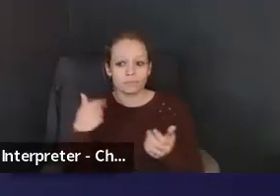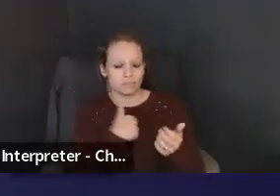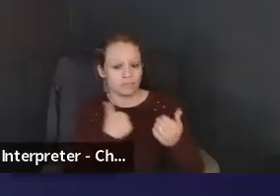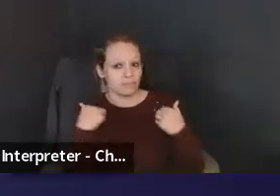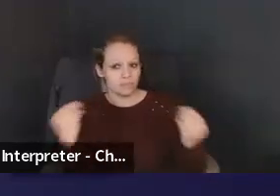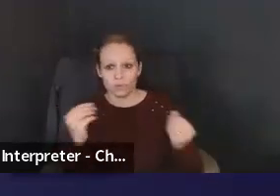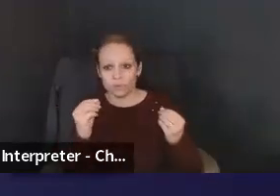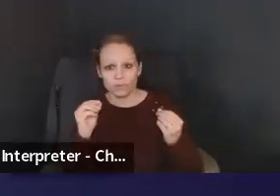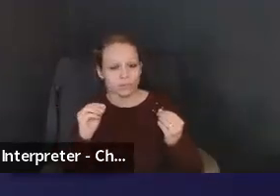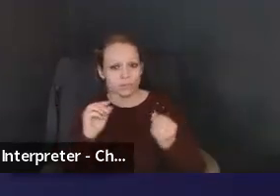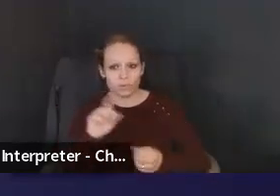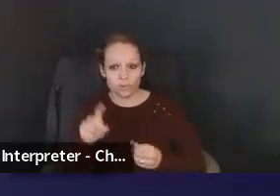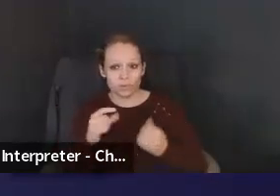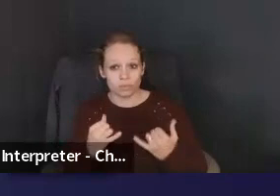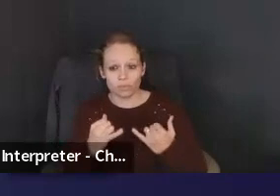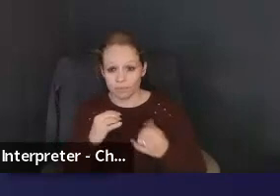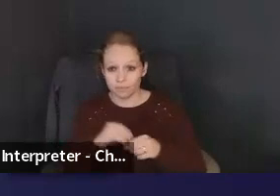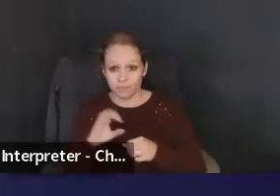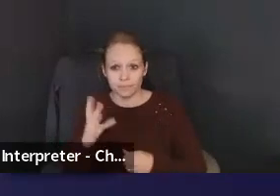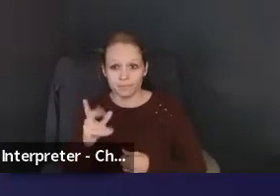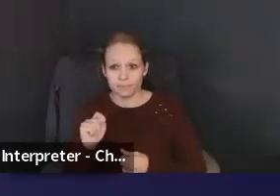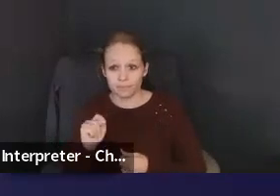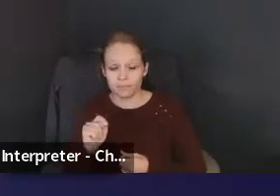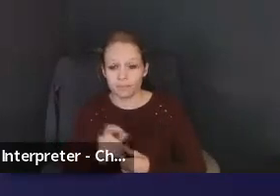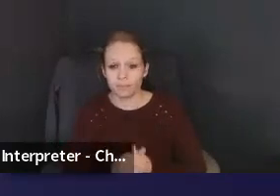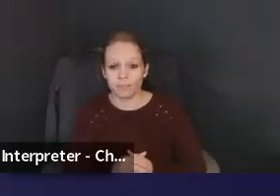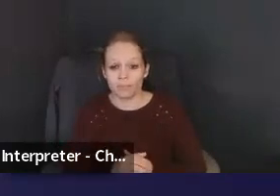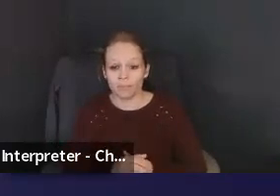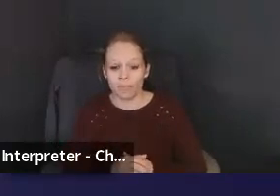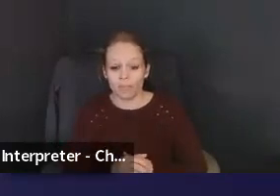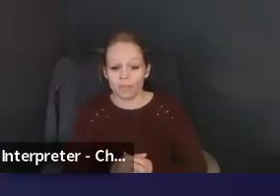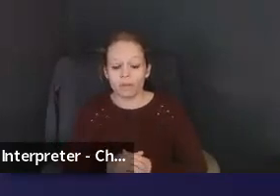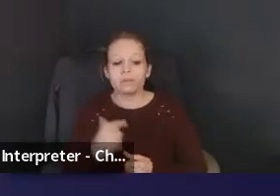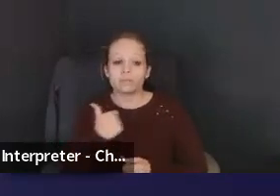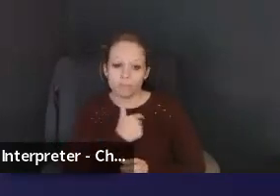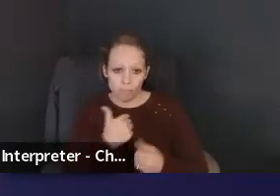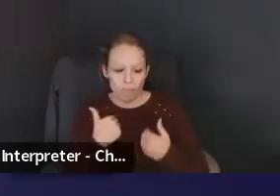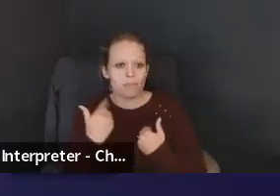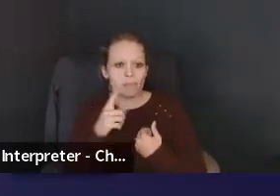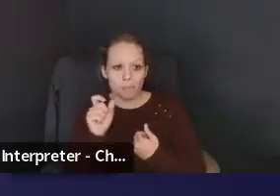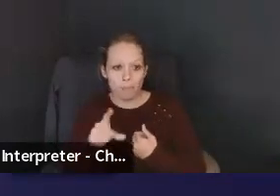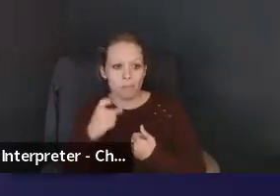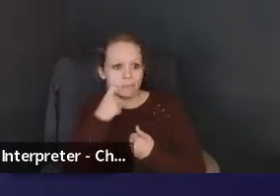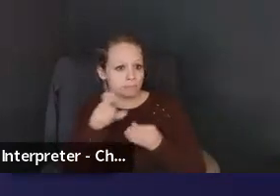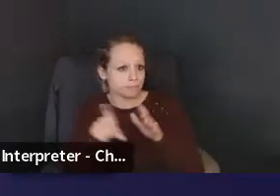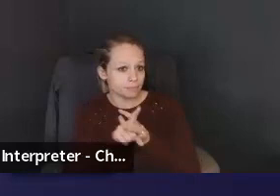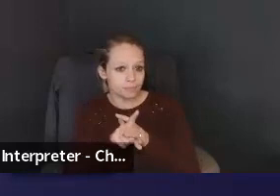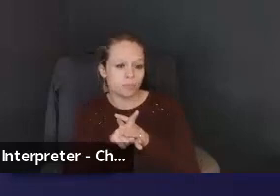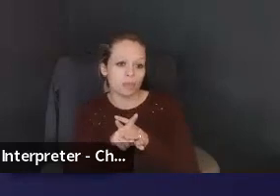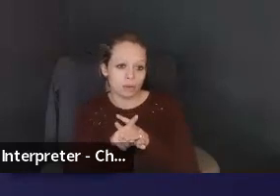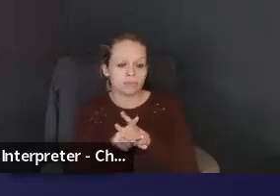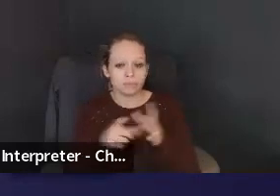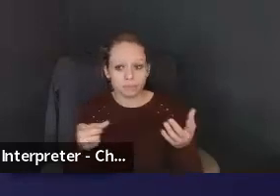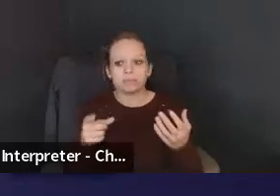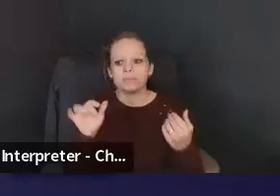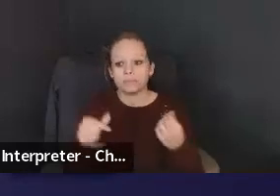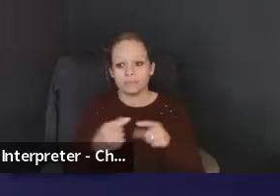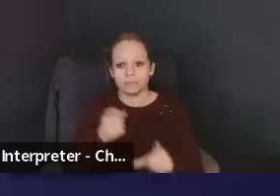the chat at this time. Well, we do have a question that just appeared. The question is from John.